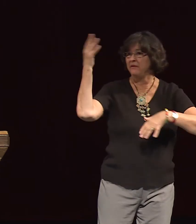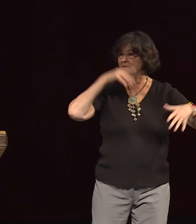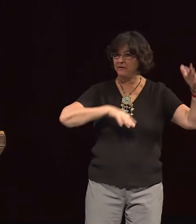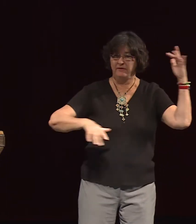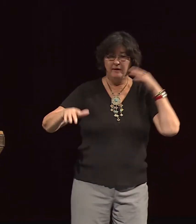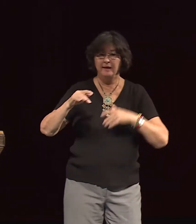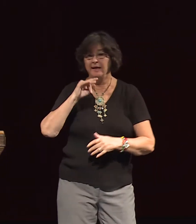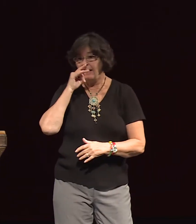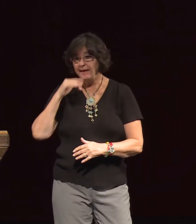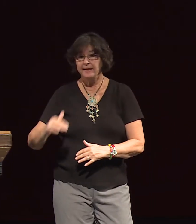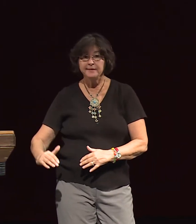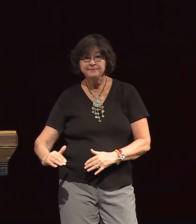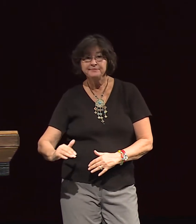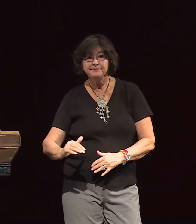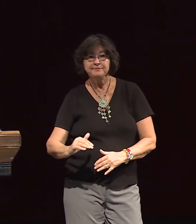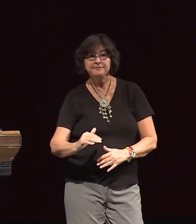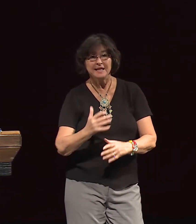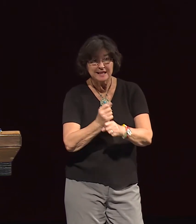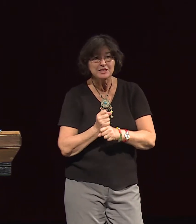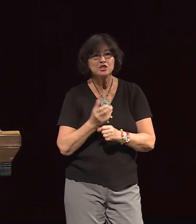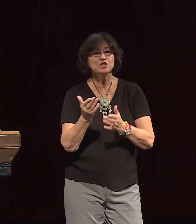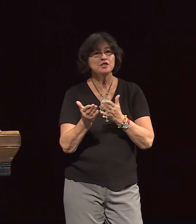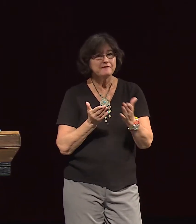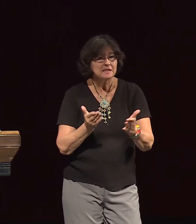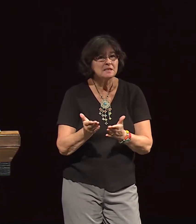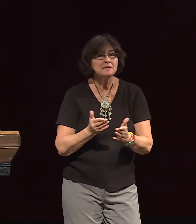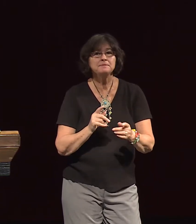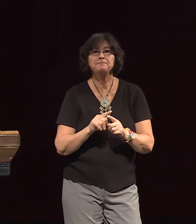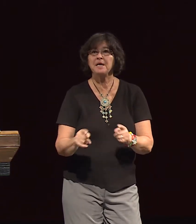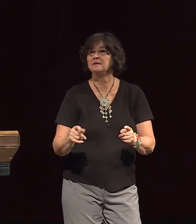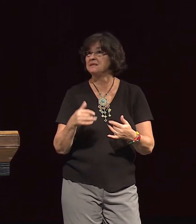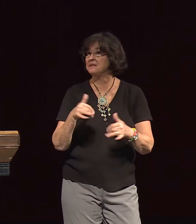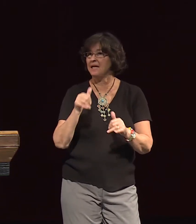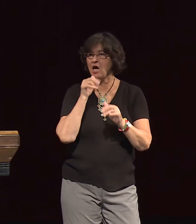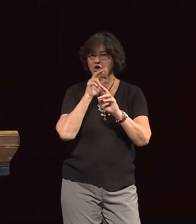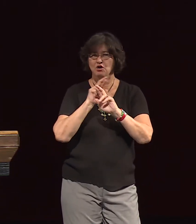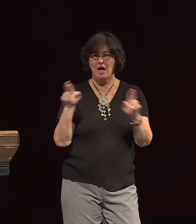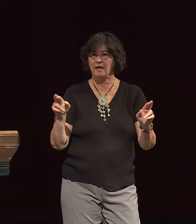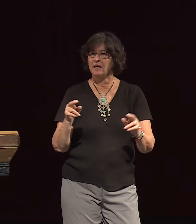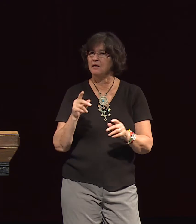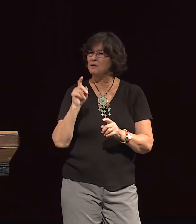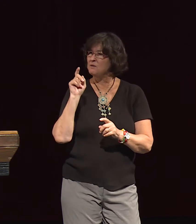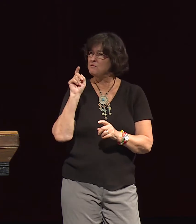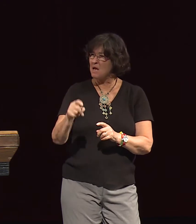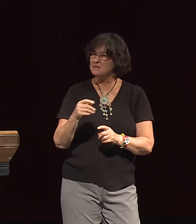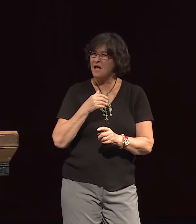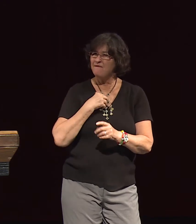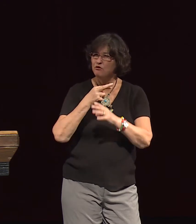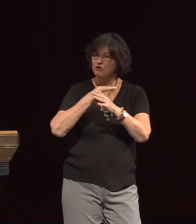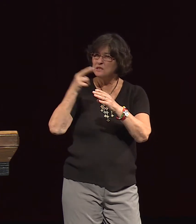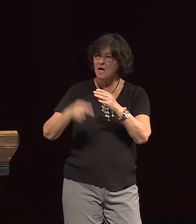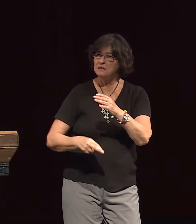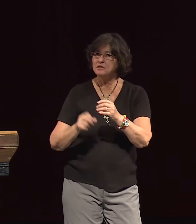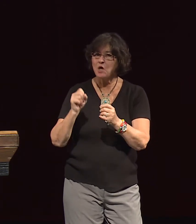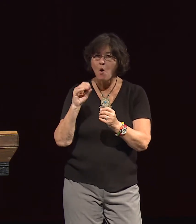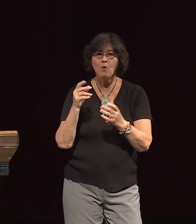or is it the parents or the school system? But unfortunately, these children are not ready,